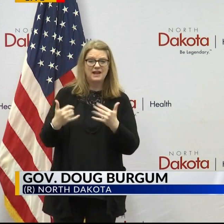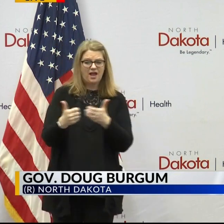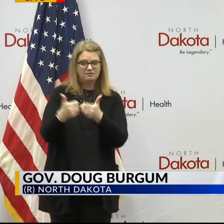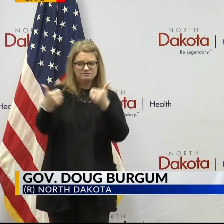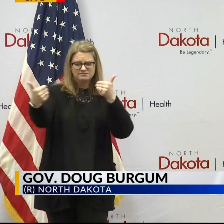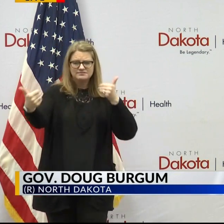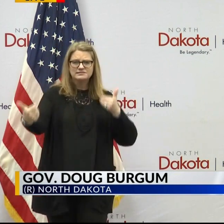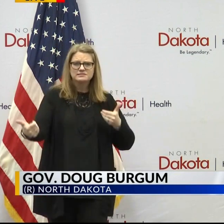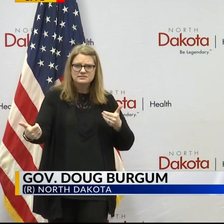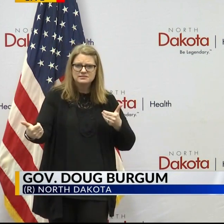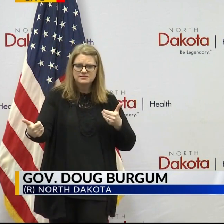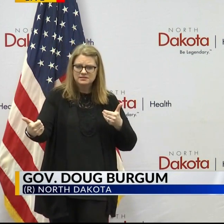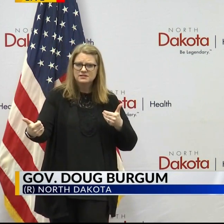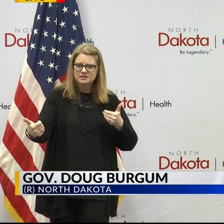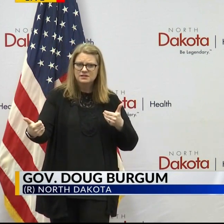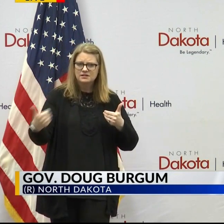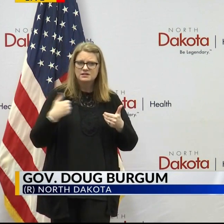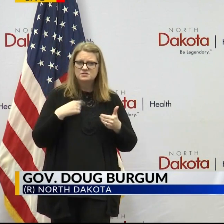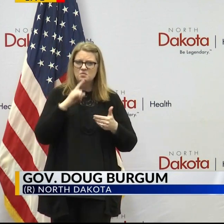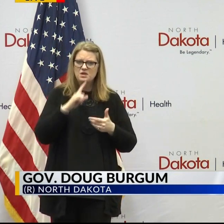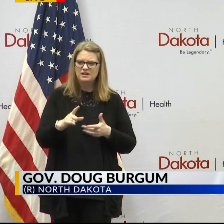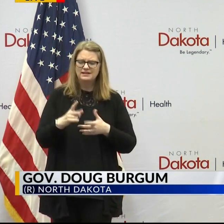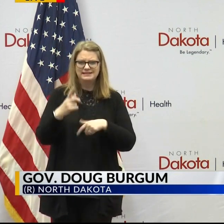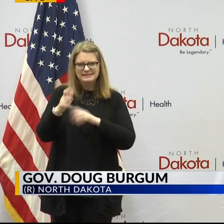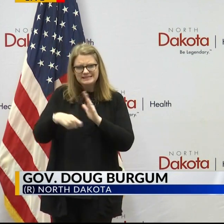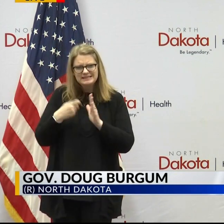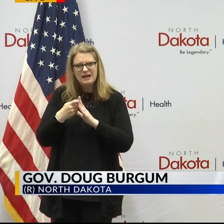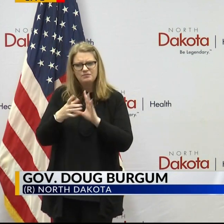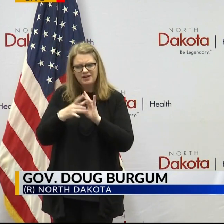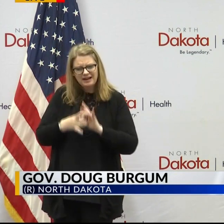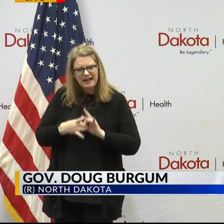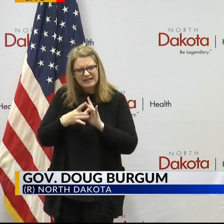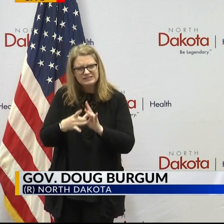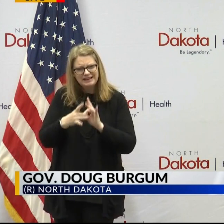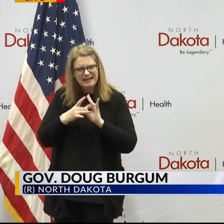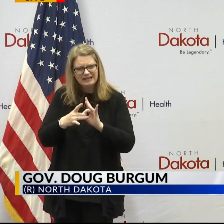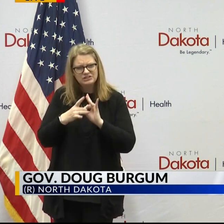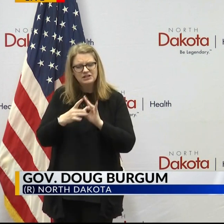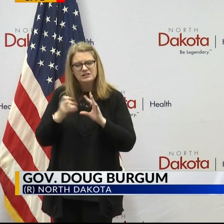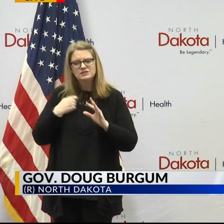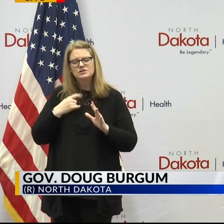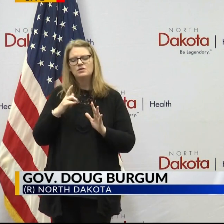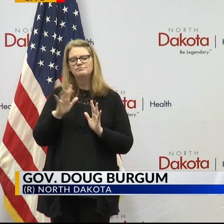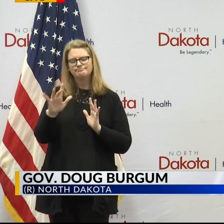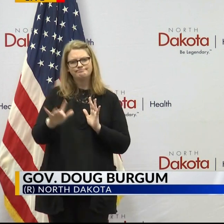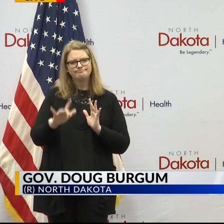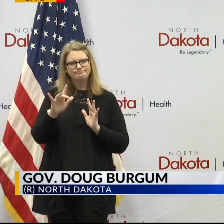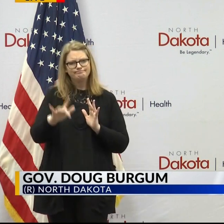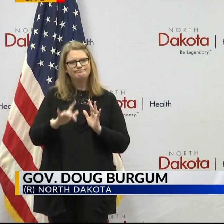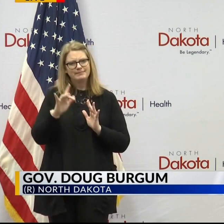APPROVE MULTI-GENERATIONAL WAY, AND WE KNOW THAT IS HARD ON BOTH YOUNG KIDS AND THE GRANDPARENTS